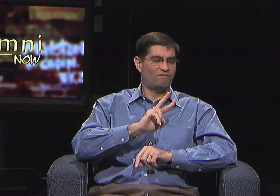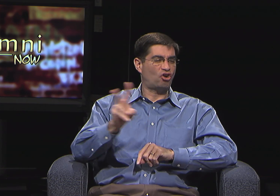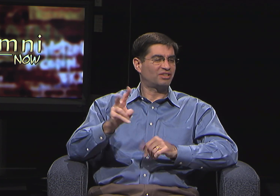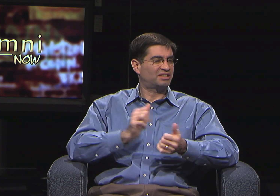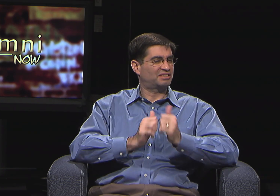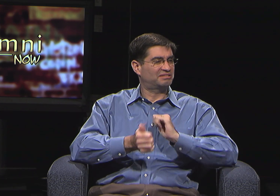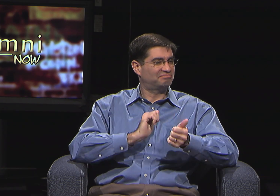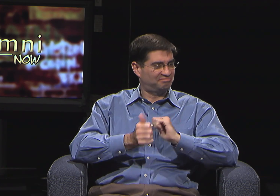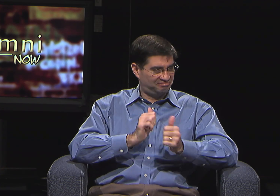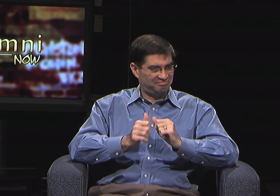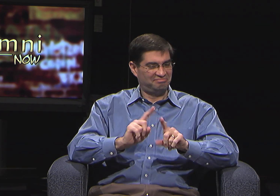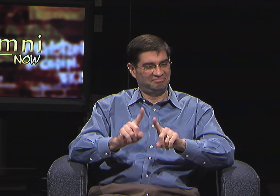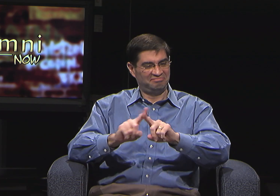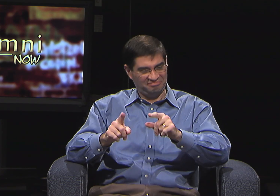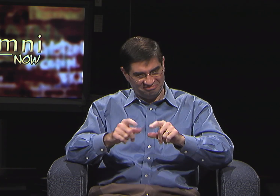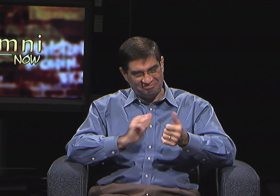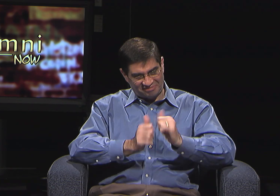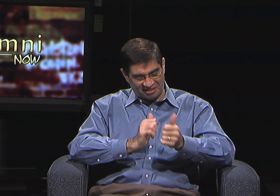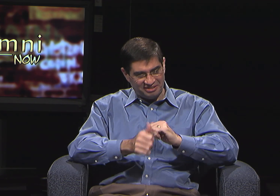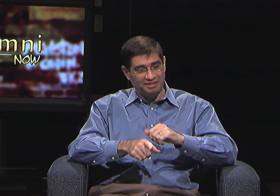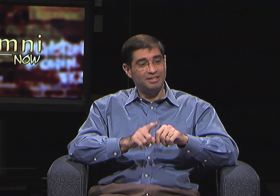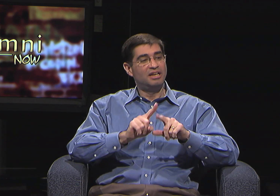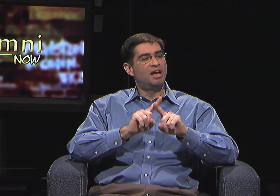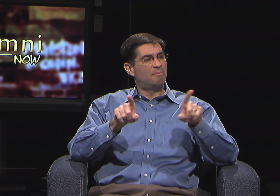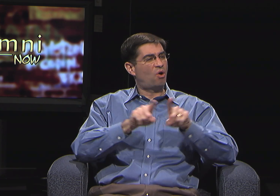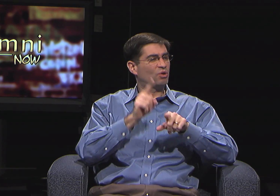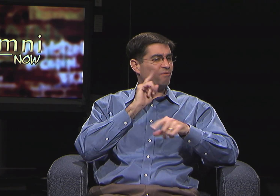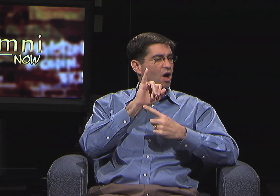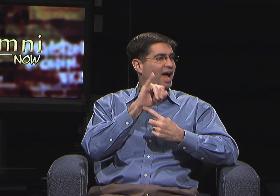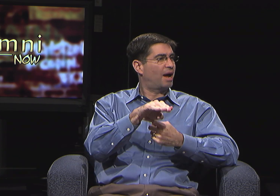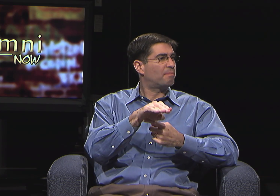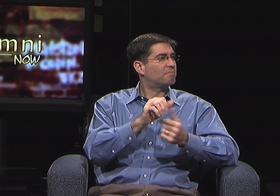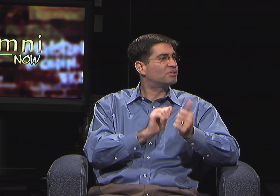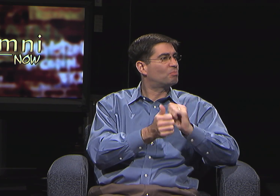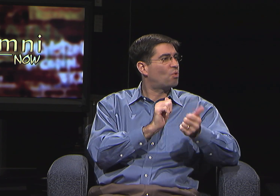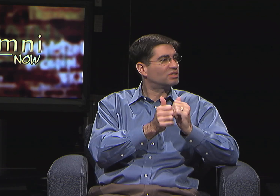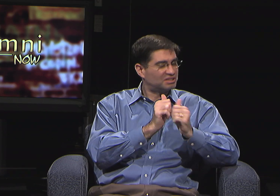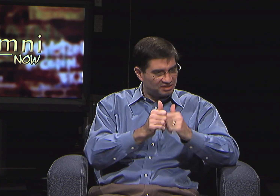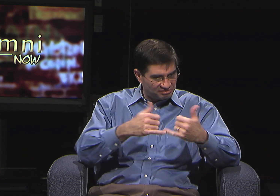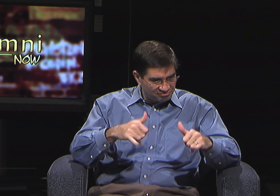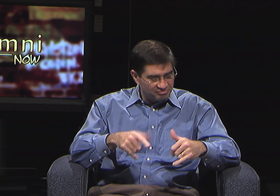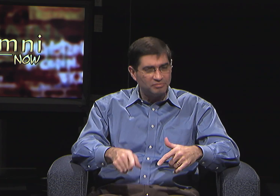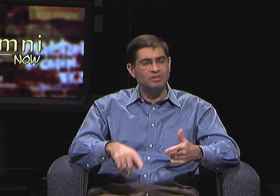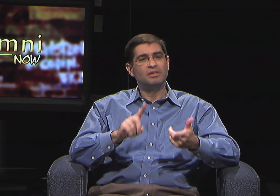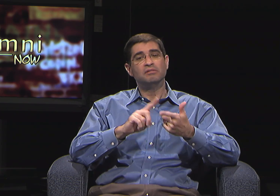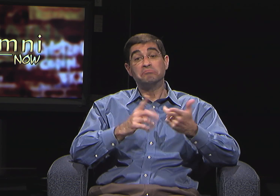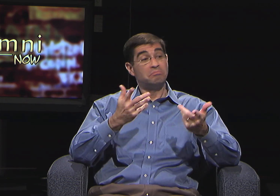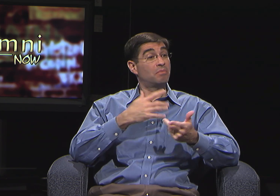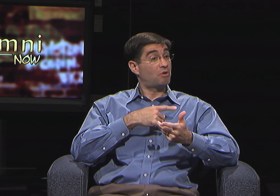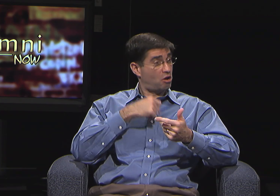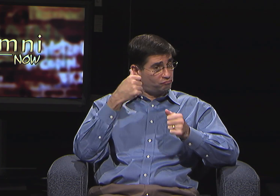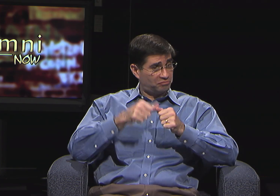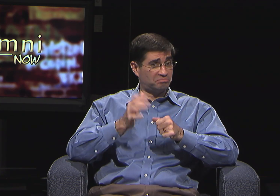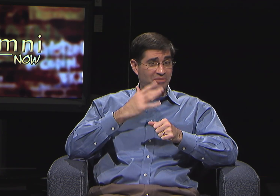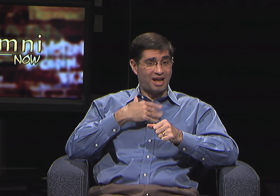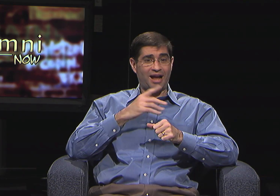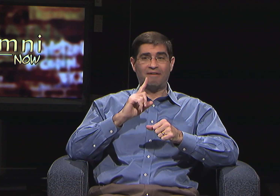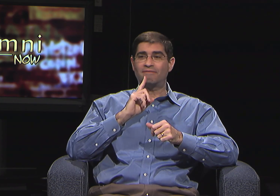but it was primarily for varsity sports. It was also used for intramural sports, and I remember, on occasion, there was